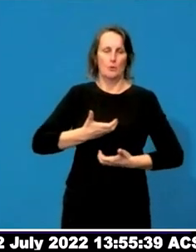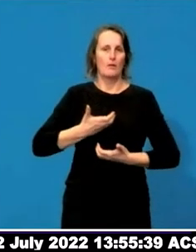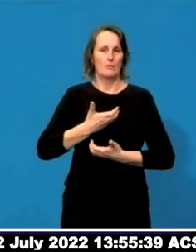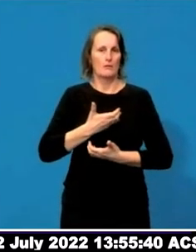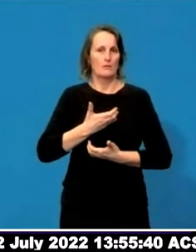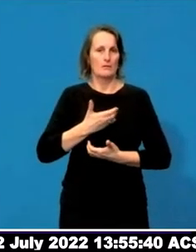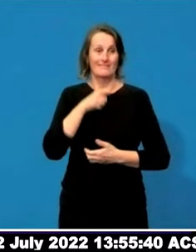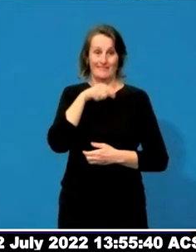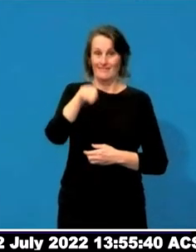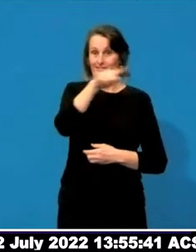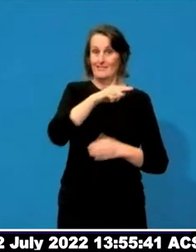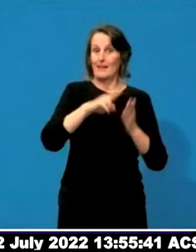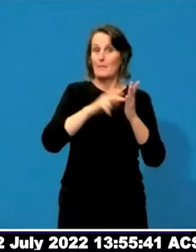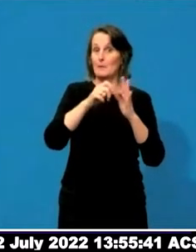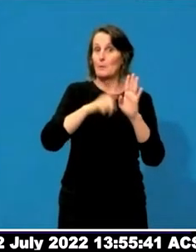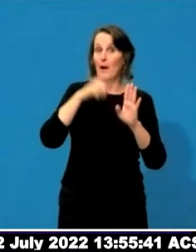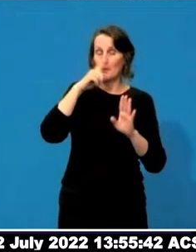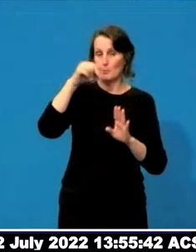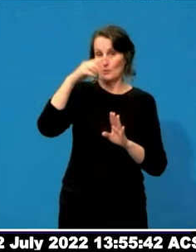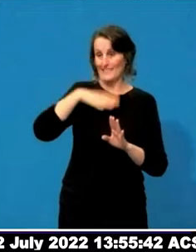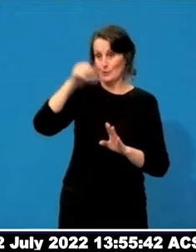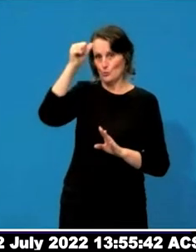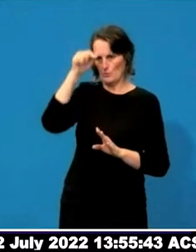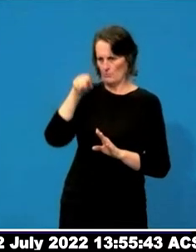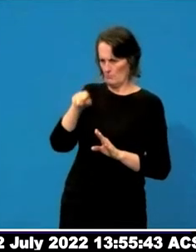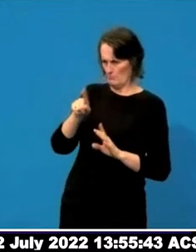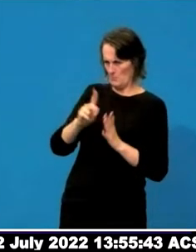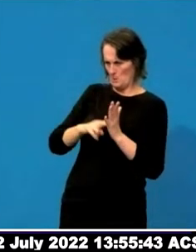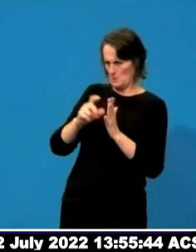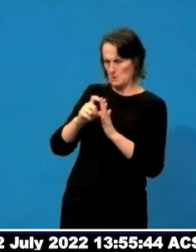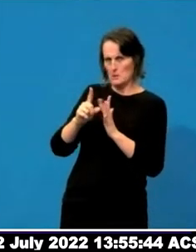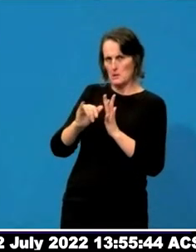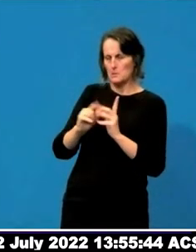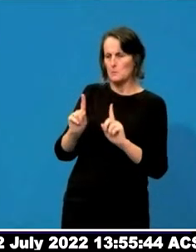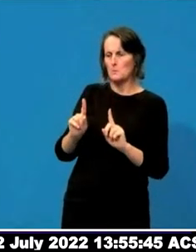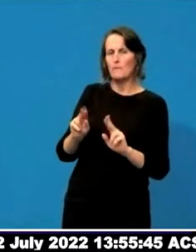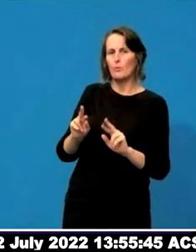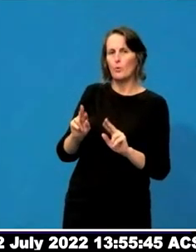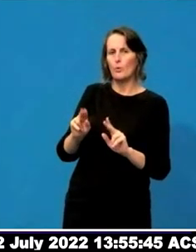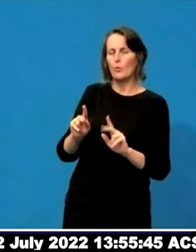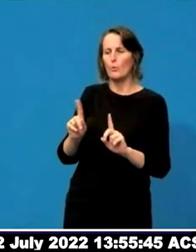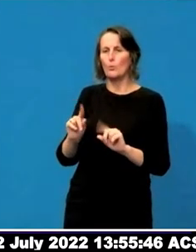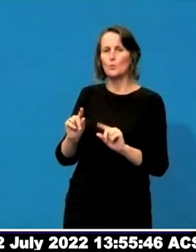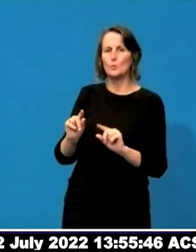and what you are going to do with the information that you - that they give to you. MS McMAHON: Mrs Smith, do you hear that as well,